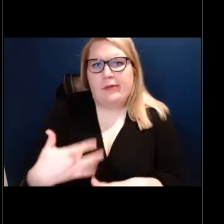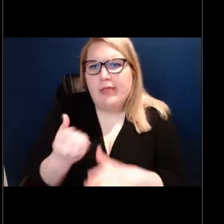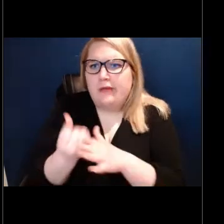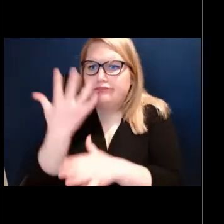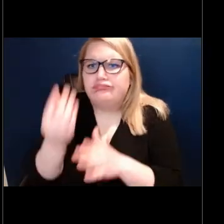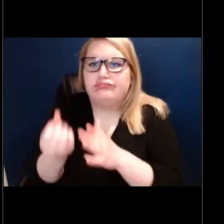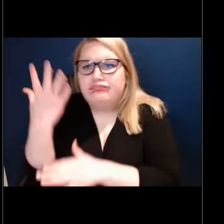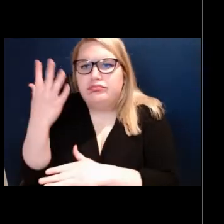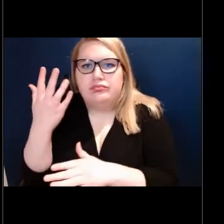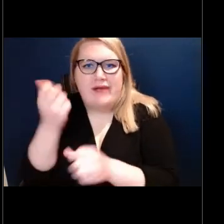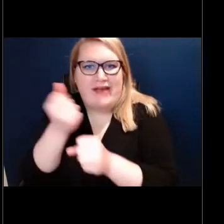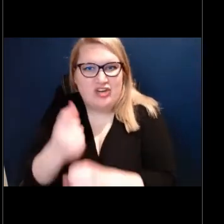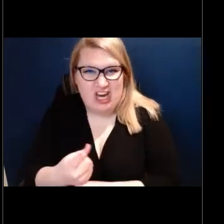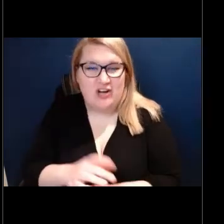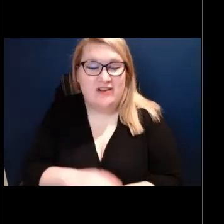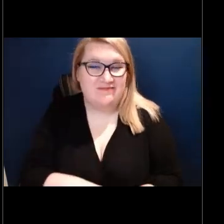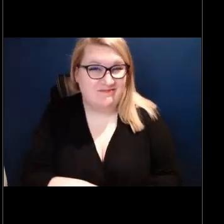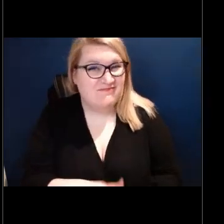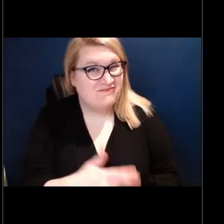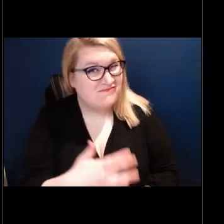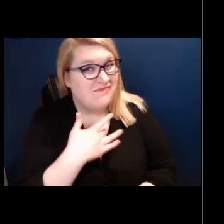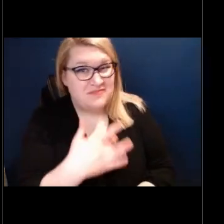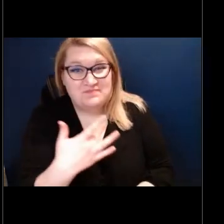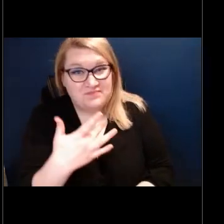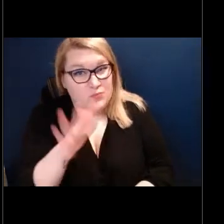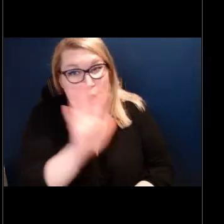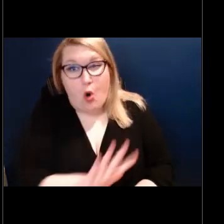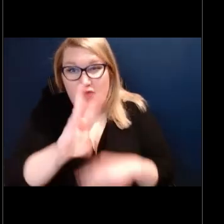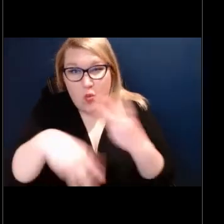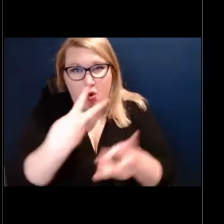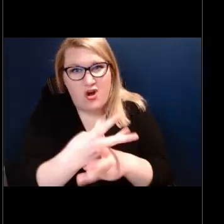Dozens, hundreds, worldwide, but we produce